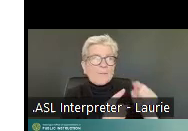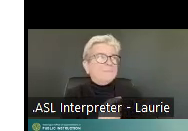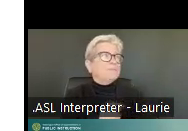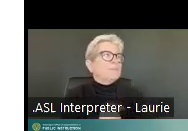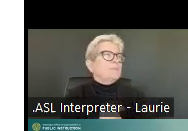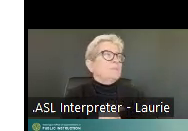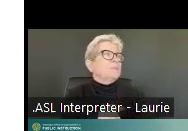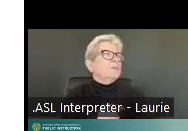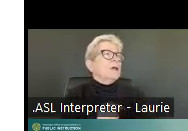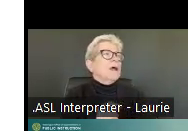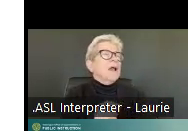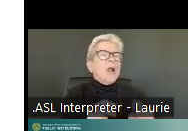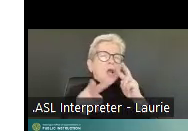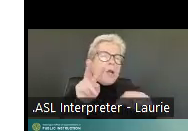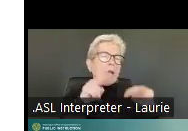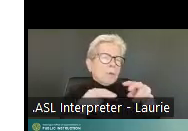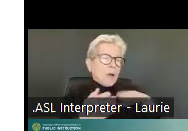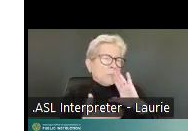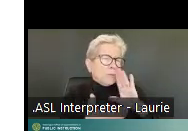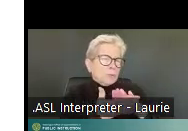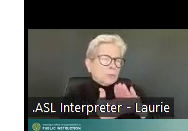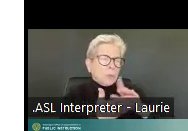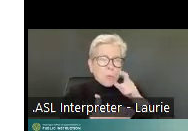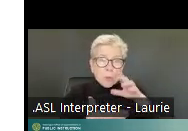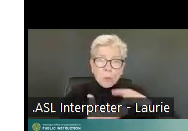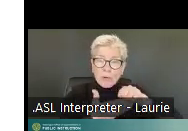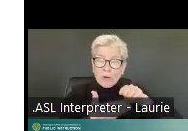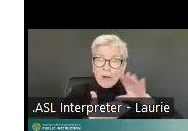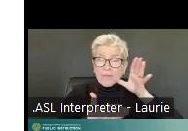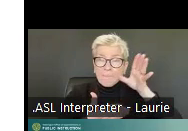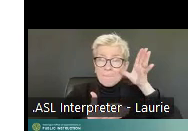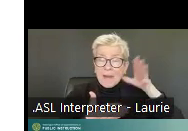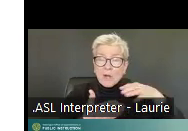school - who are your parent leaders? Do you have multilingual parent leaders